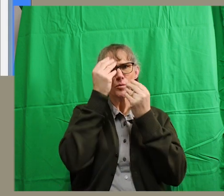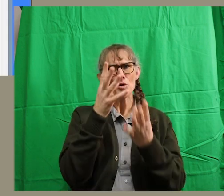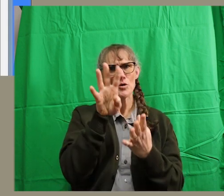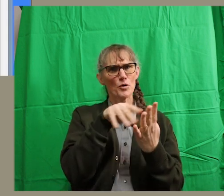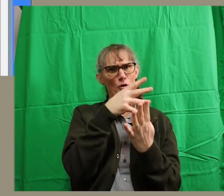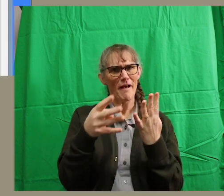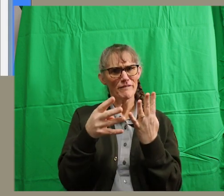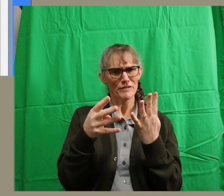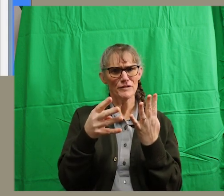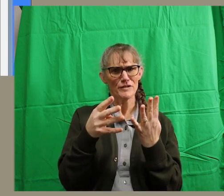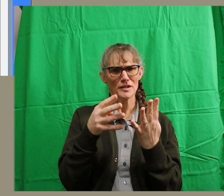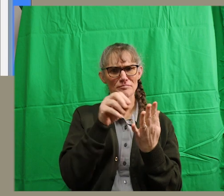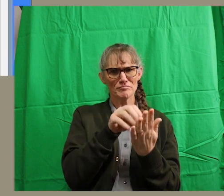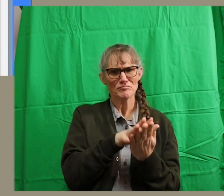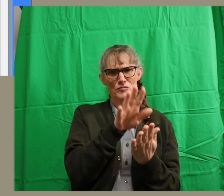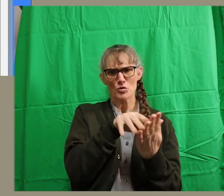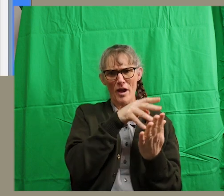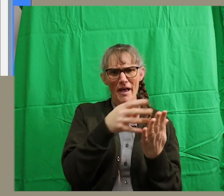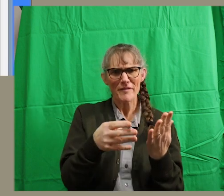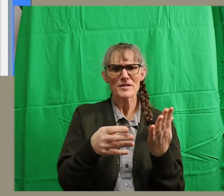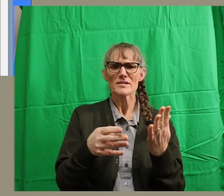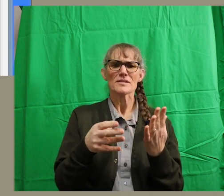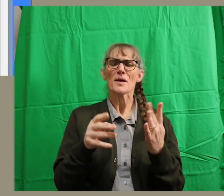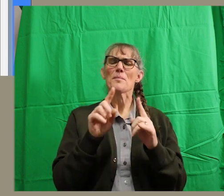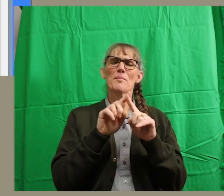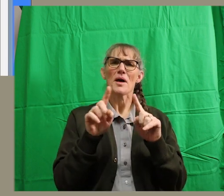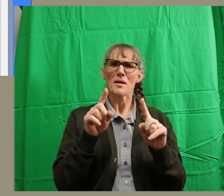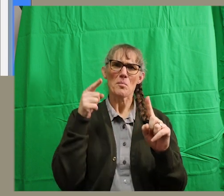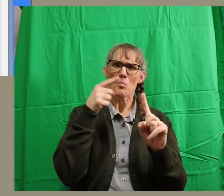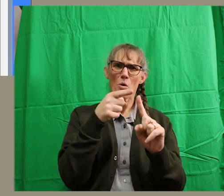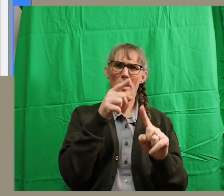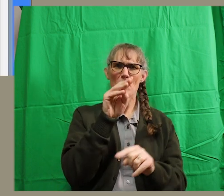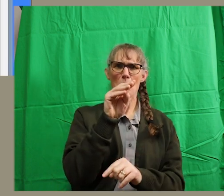deal with ammonoids, but none of them have a ton of info on morphology.